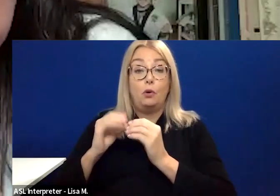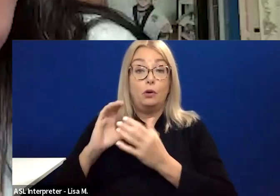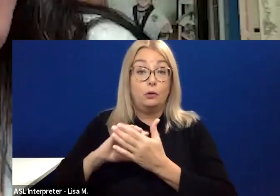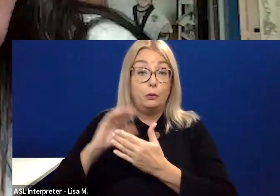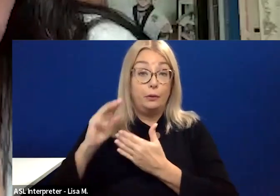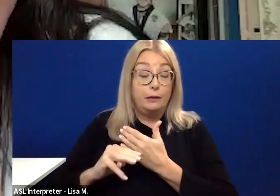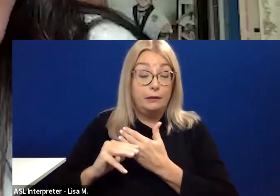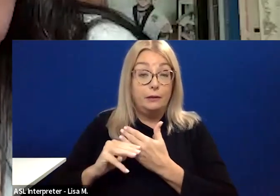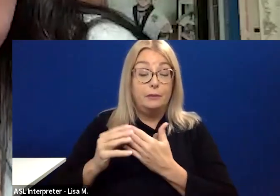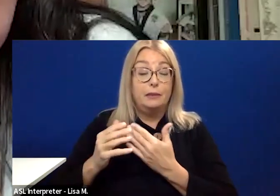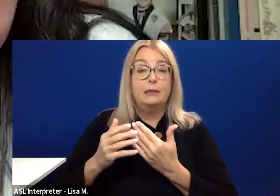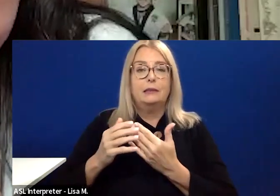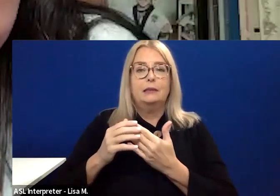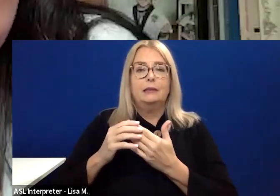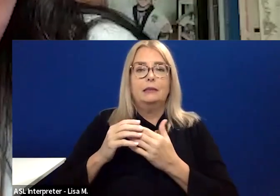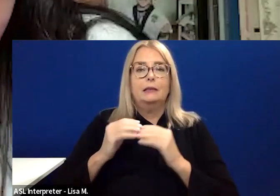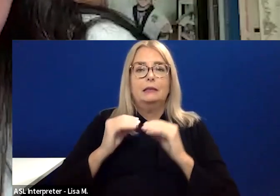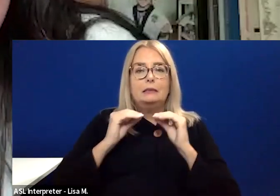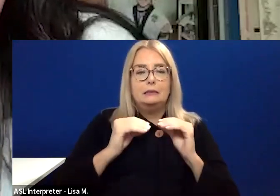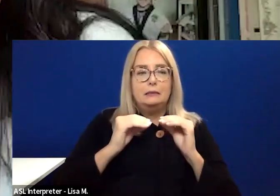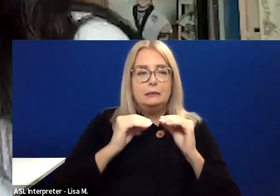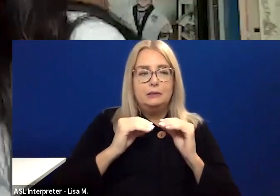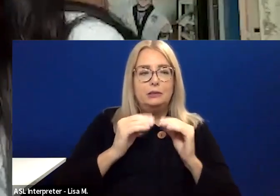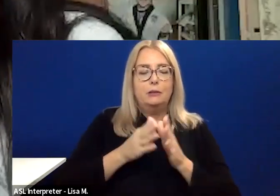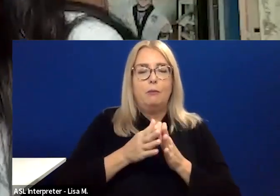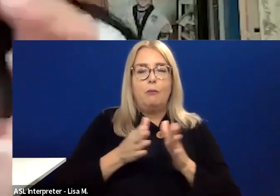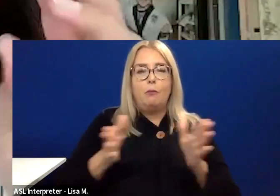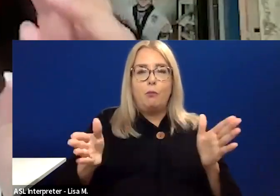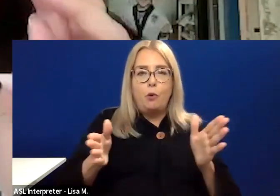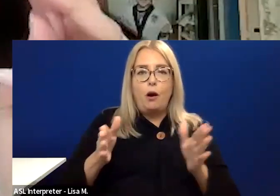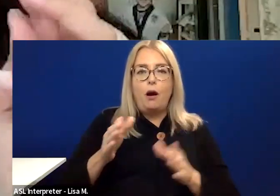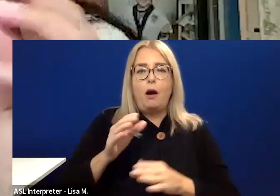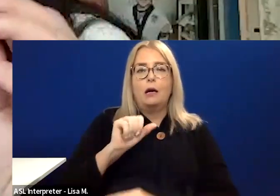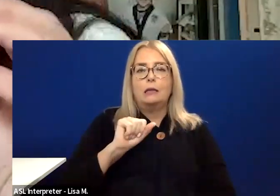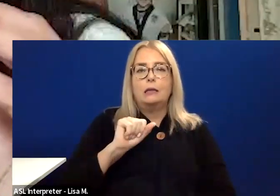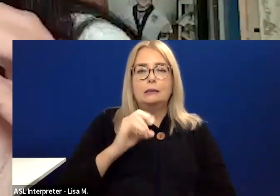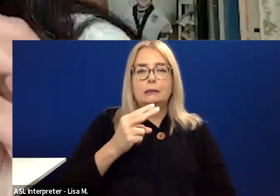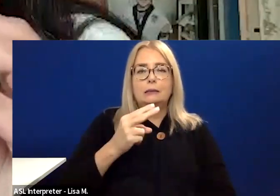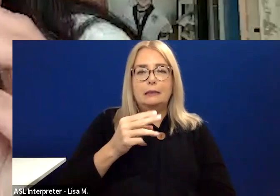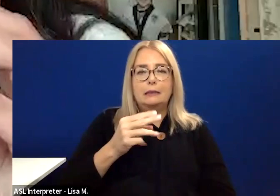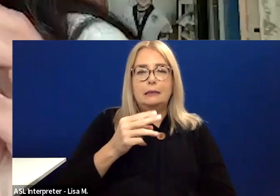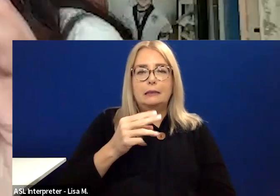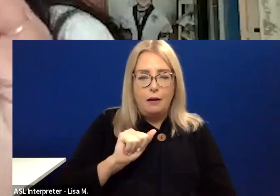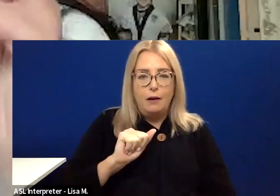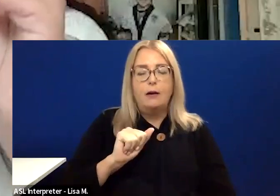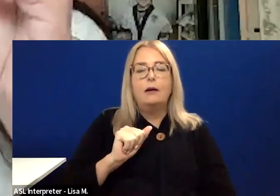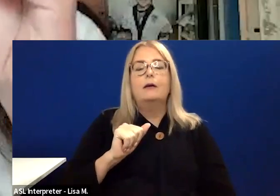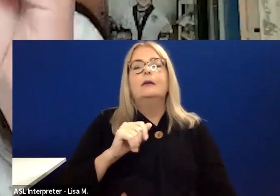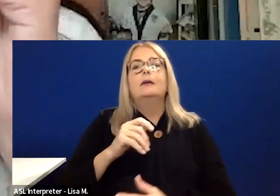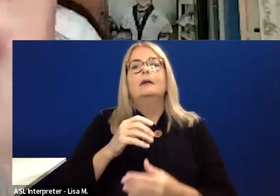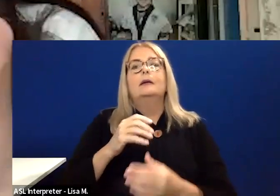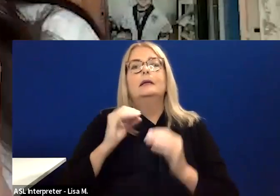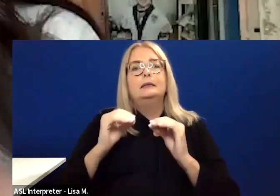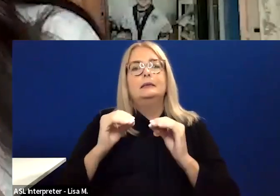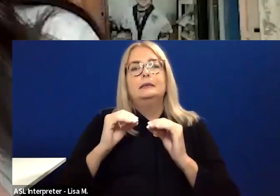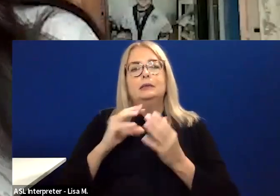of schema broader schema and then explicitly um teaching students something uh something within